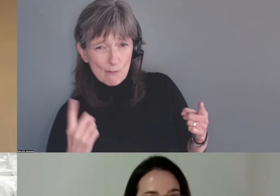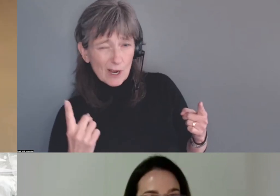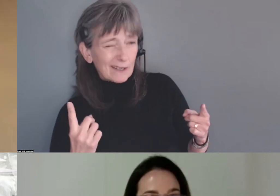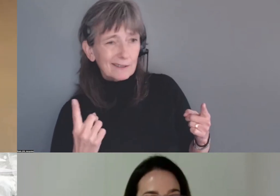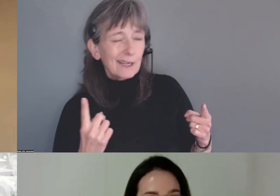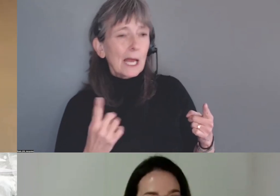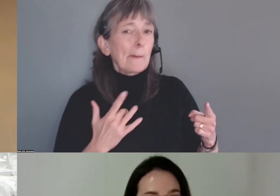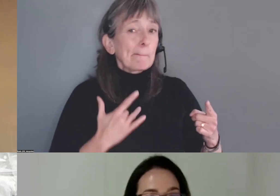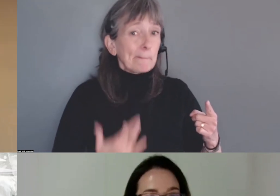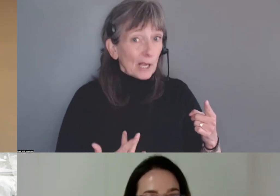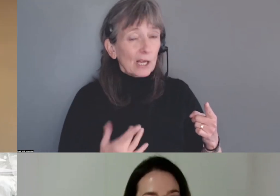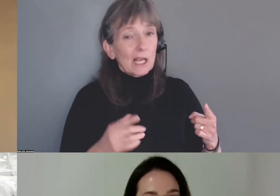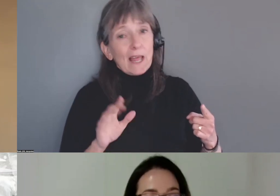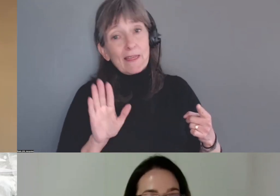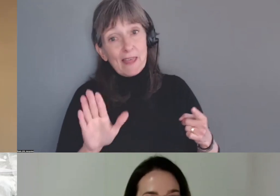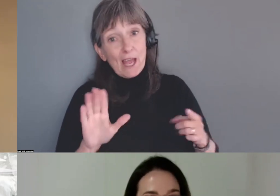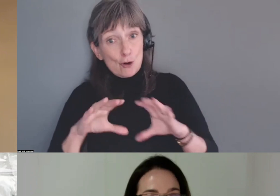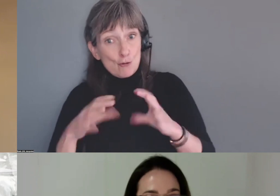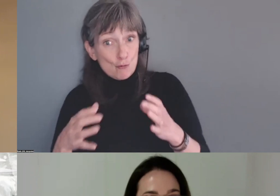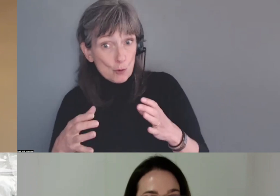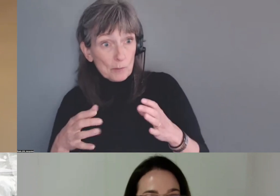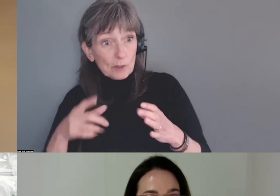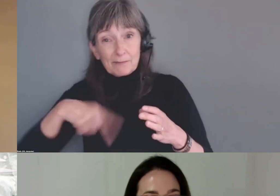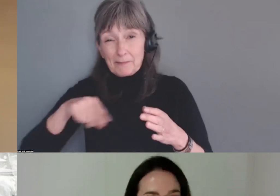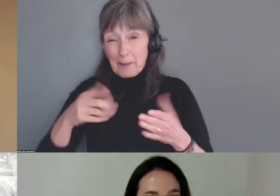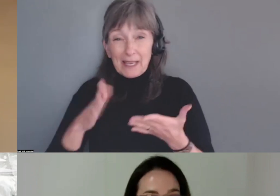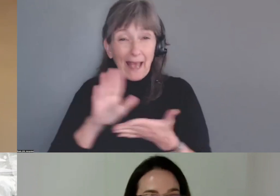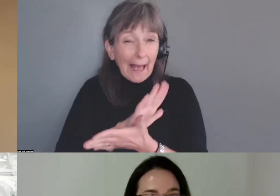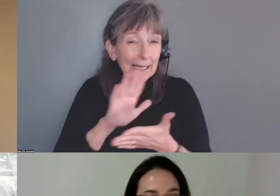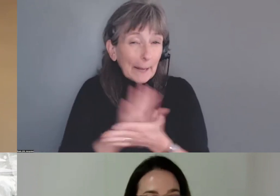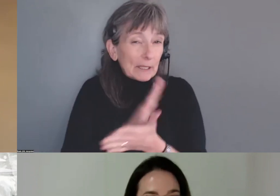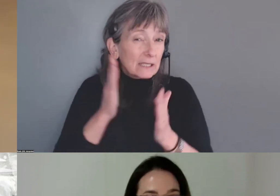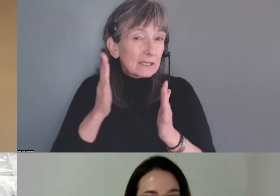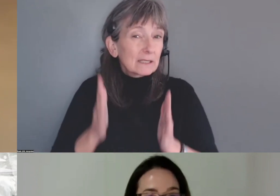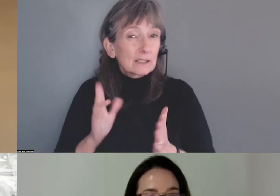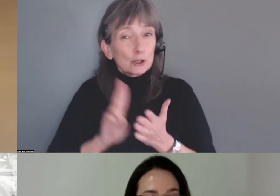of their choice. So, for example, if a group of academics comes to us, they often already have an